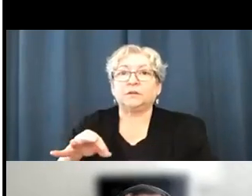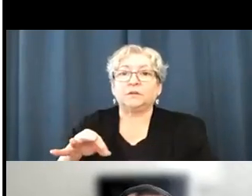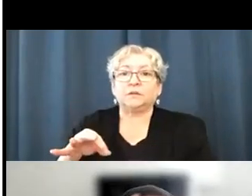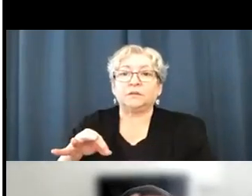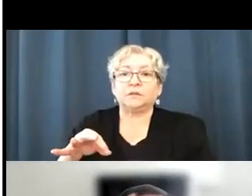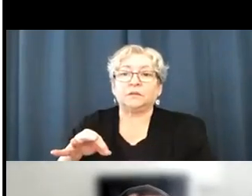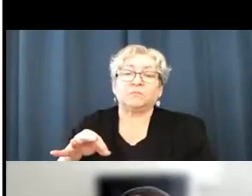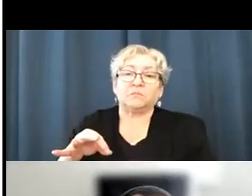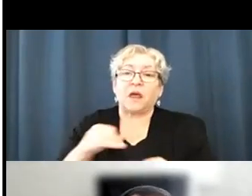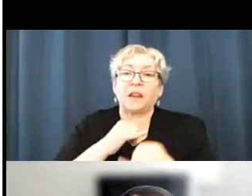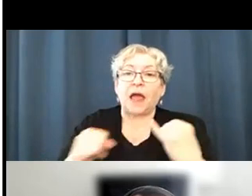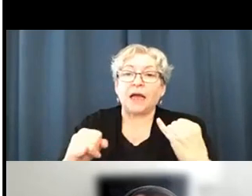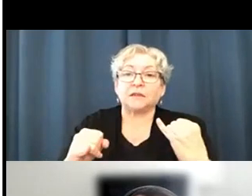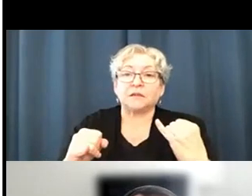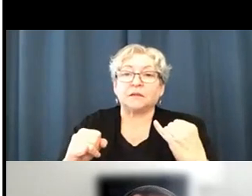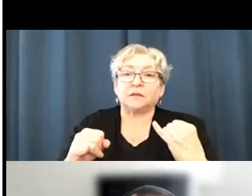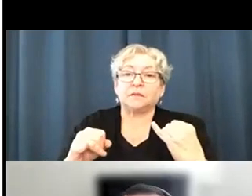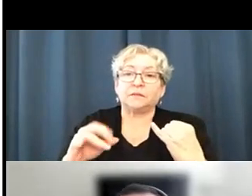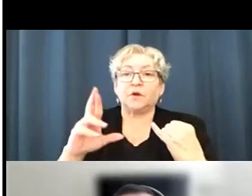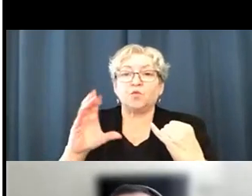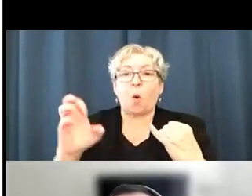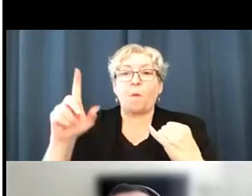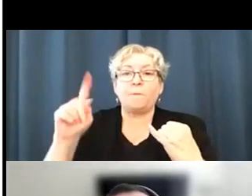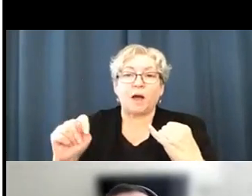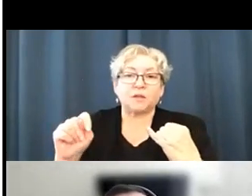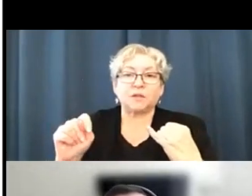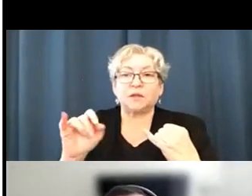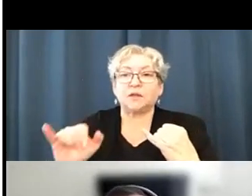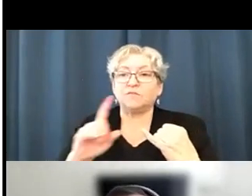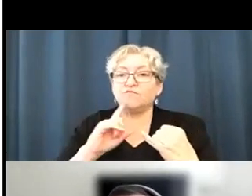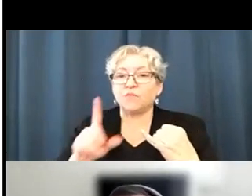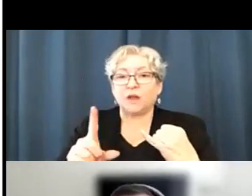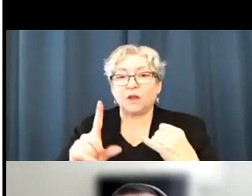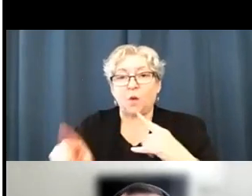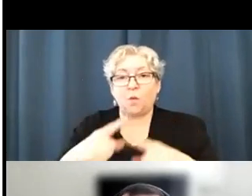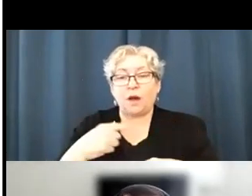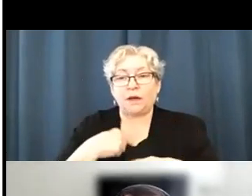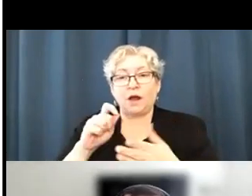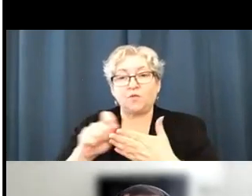And then finally, the last principle is robust. And this is basically, when I write my code for my website,